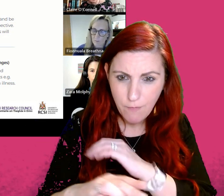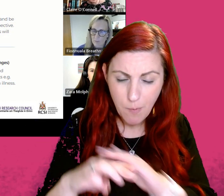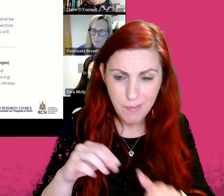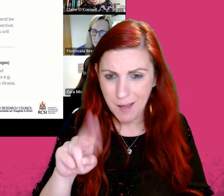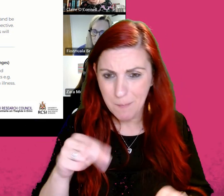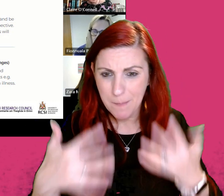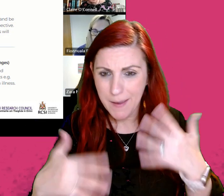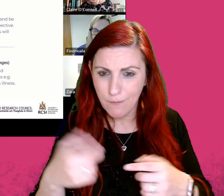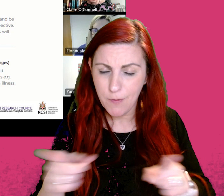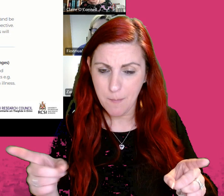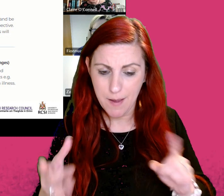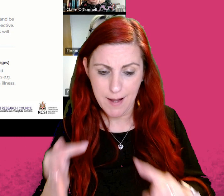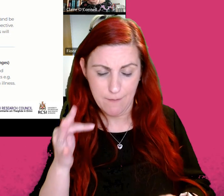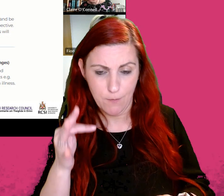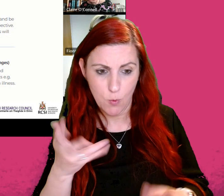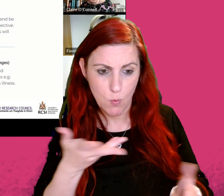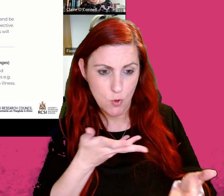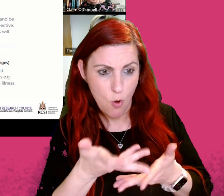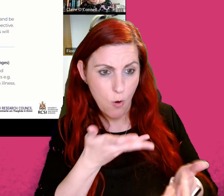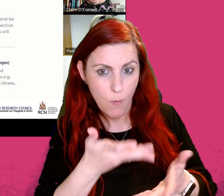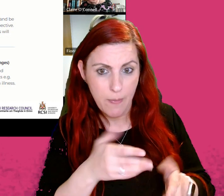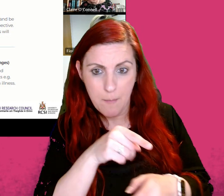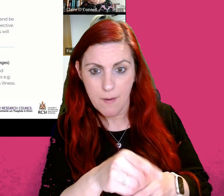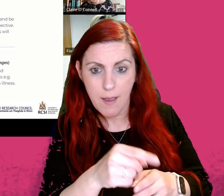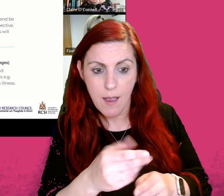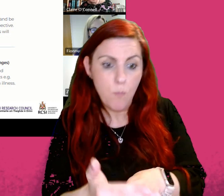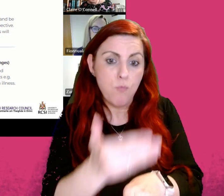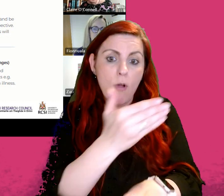if you talk to PA about that the planning stage and say you know is this something that people